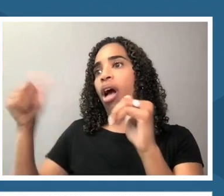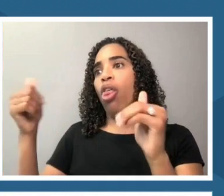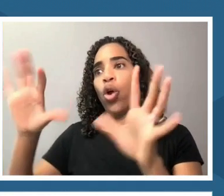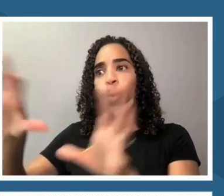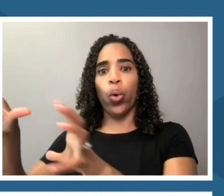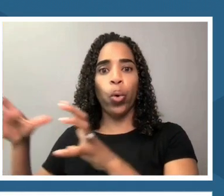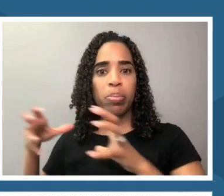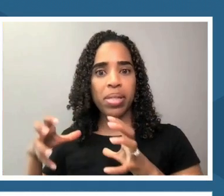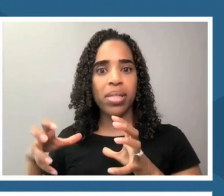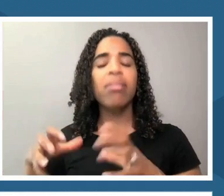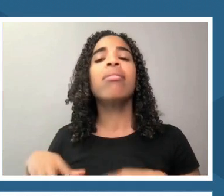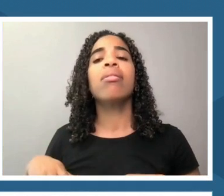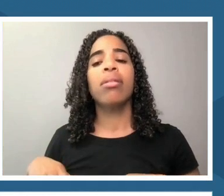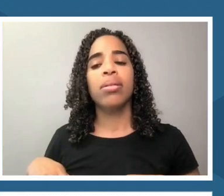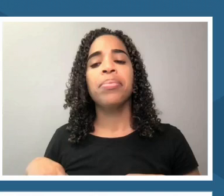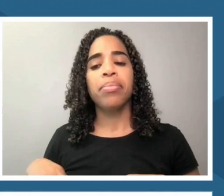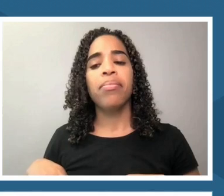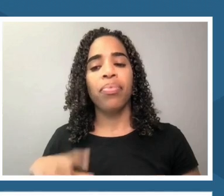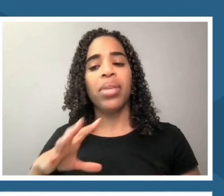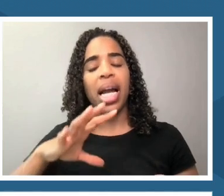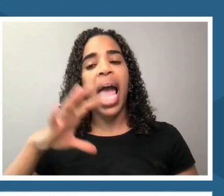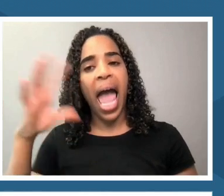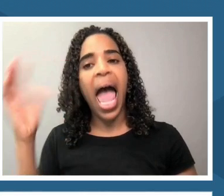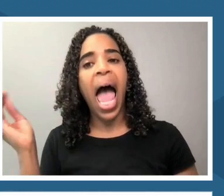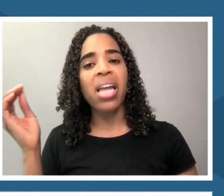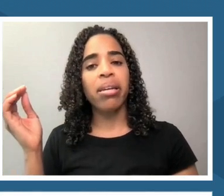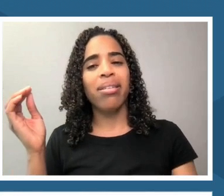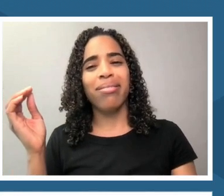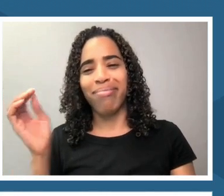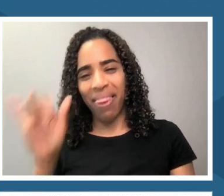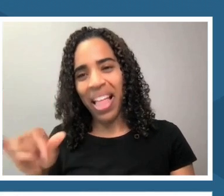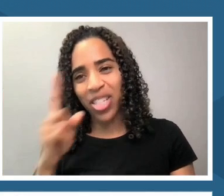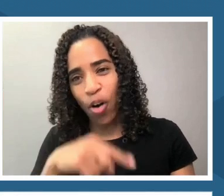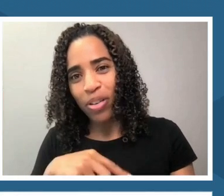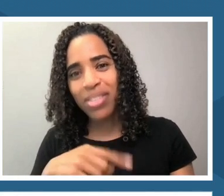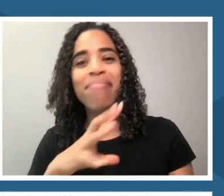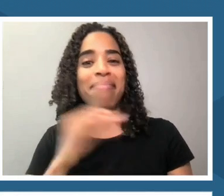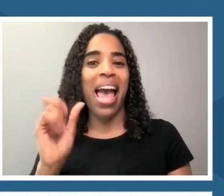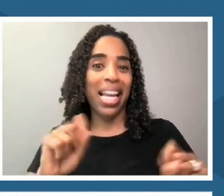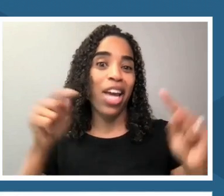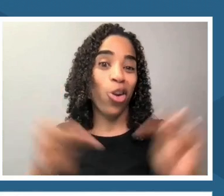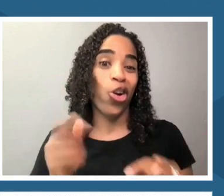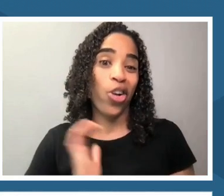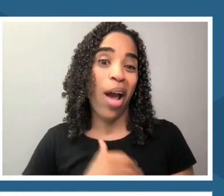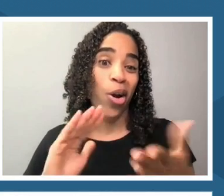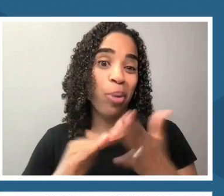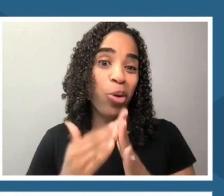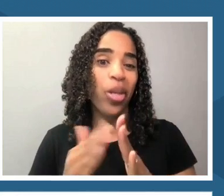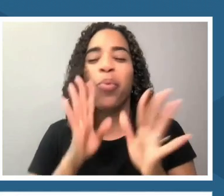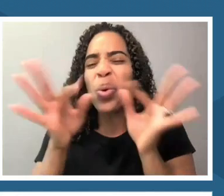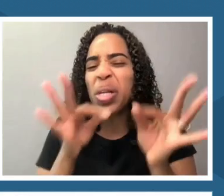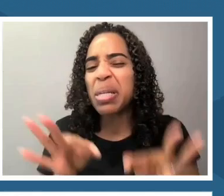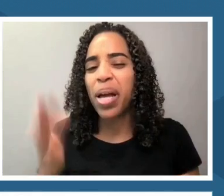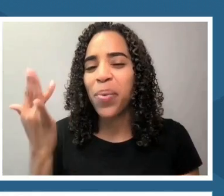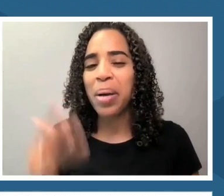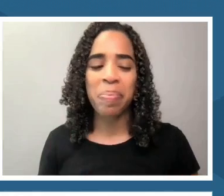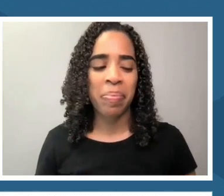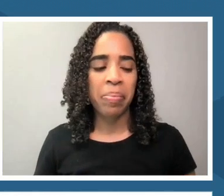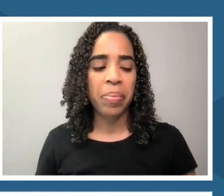most stereotypes they are incorrect and also harmful we'll try to do our best to explain why